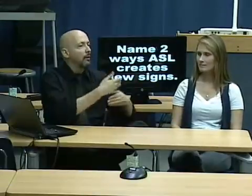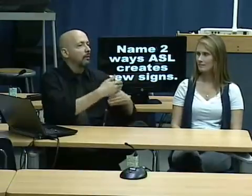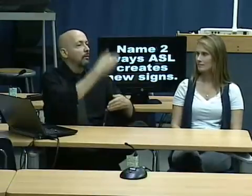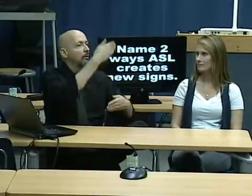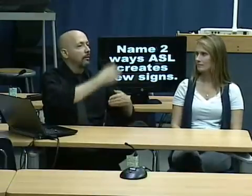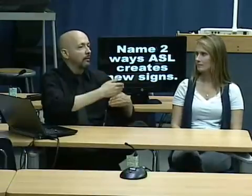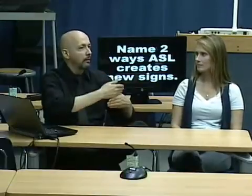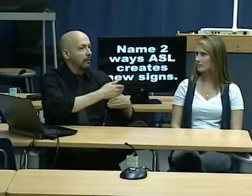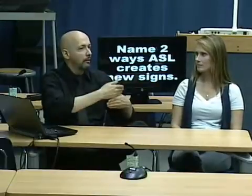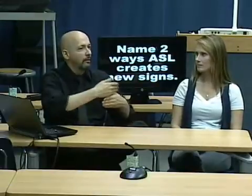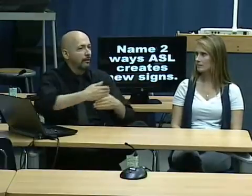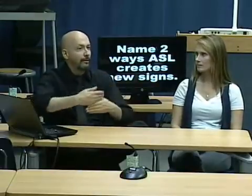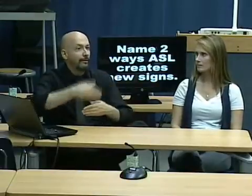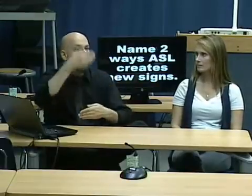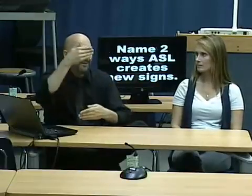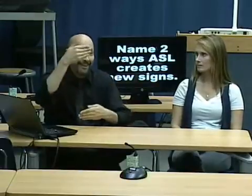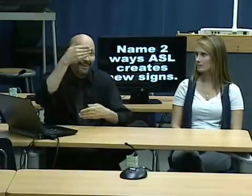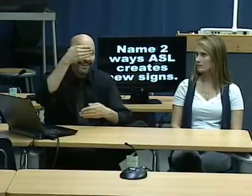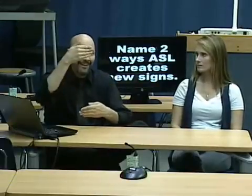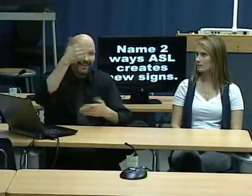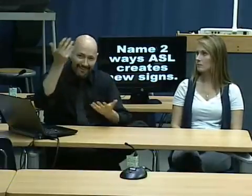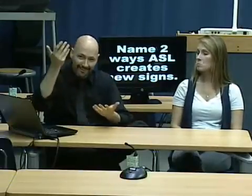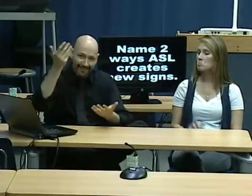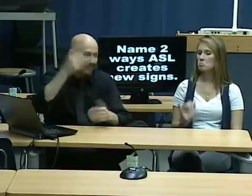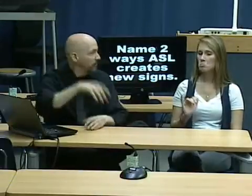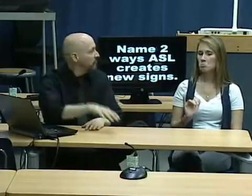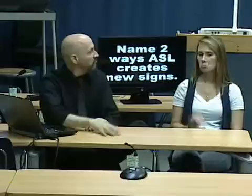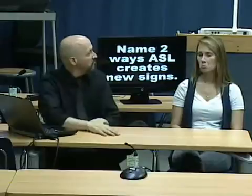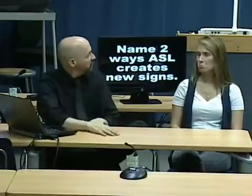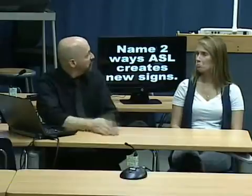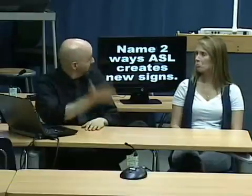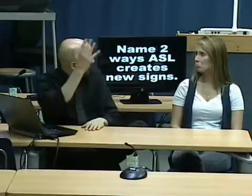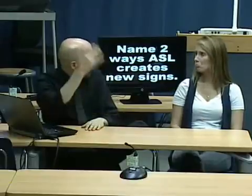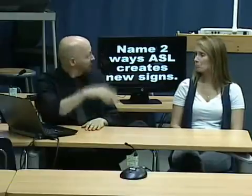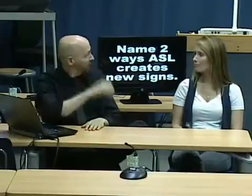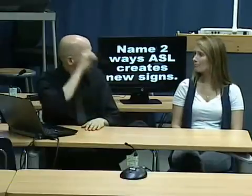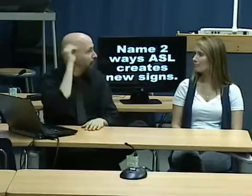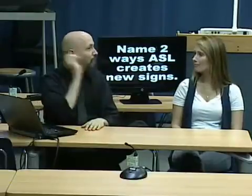Window... ...Open the window. OK.